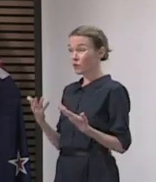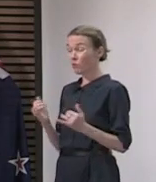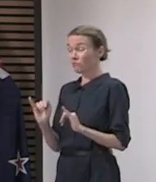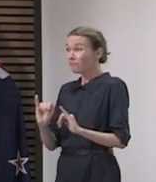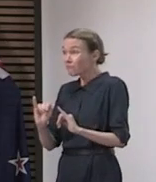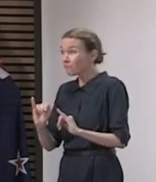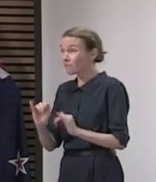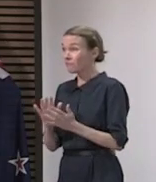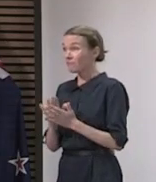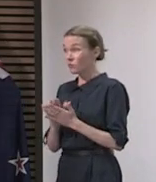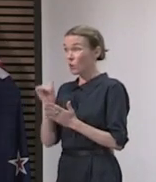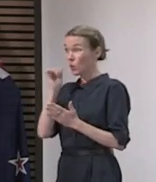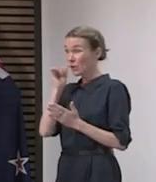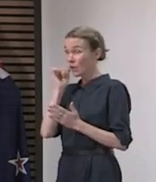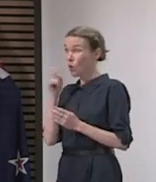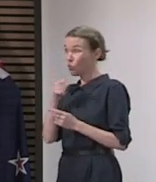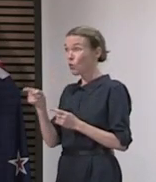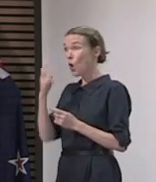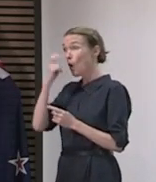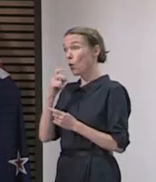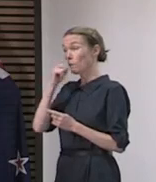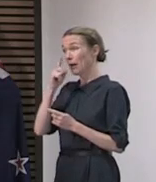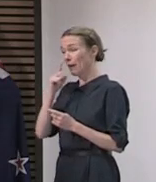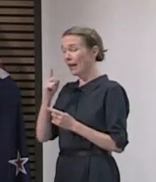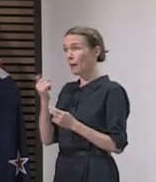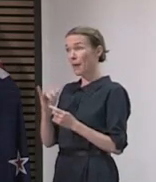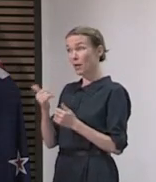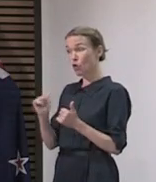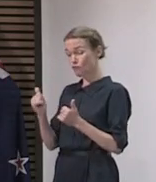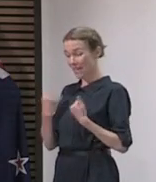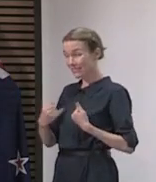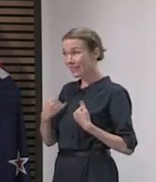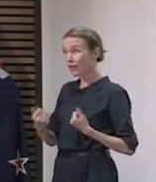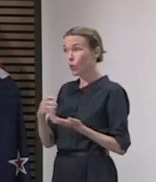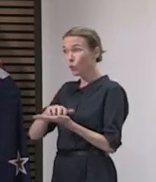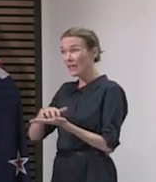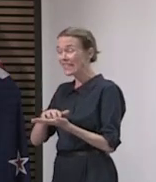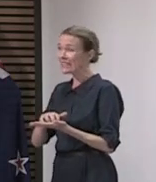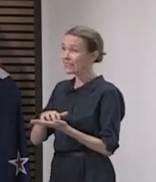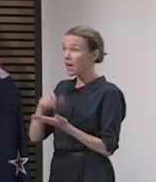contracted COVID-19 and - you know, devastatingly, of course, you're seeing then the